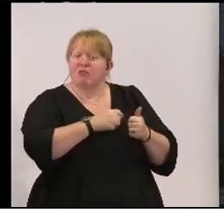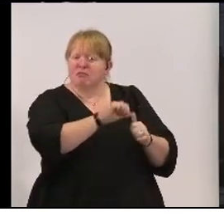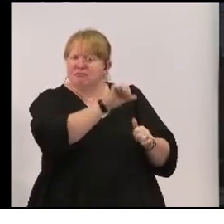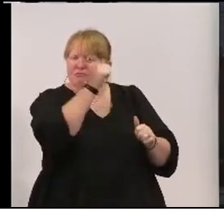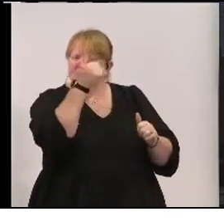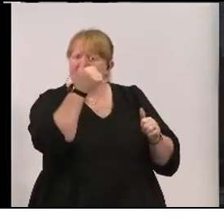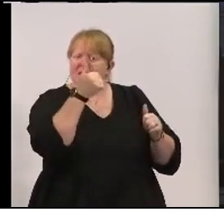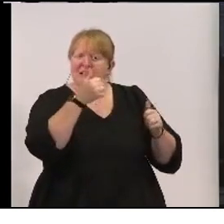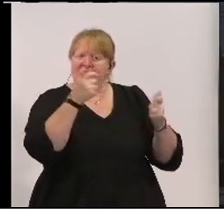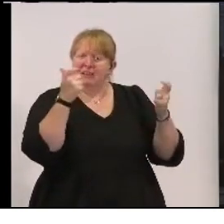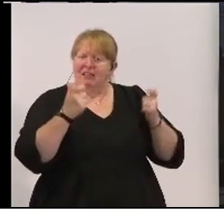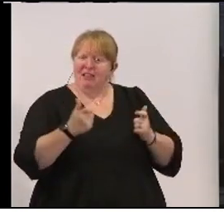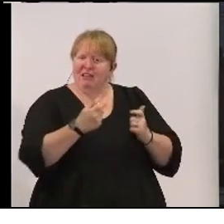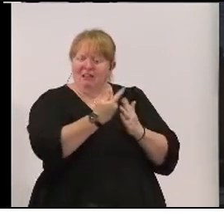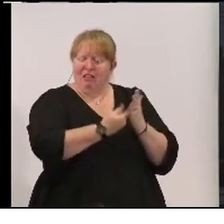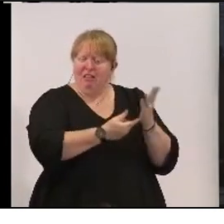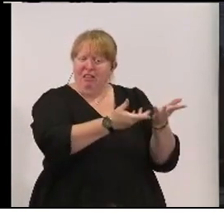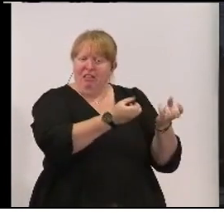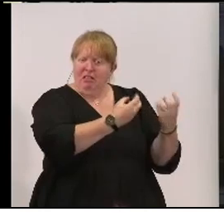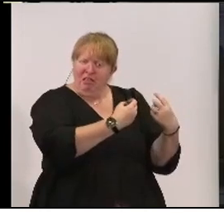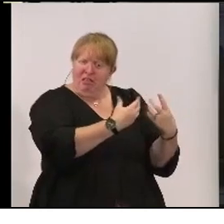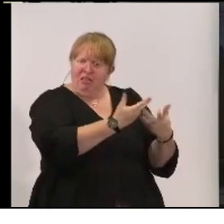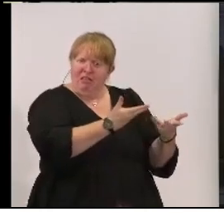Fantastic. Thank you so much.